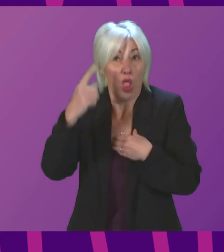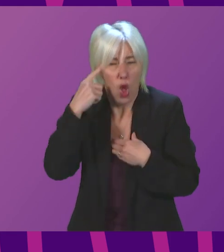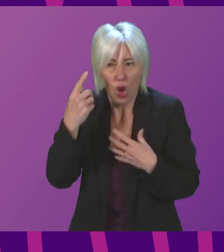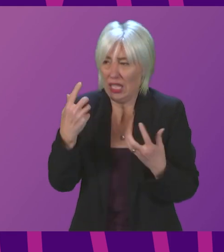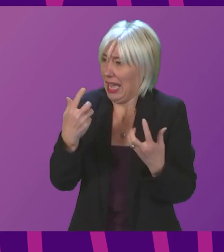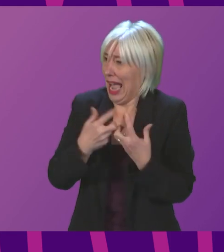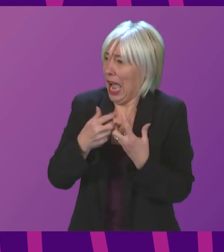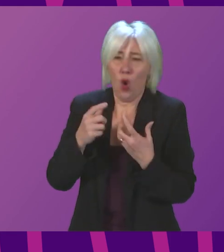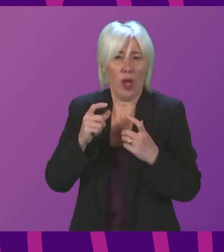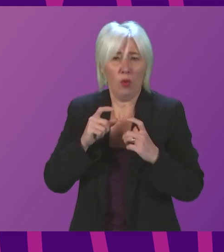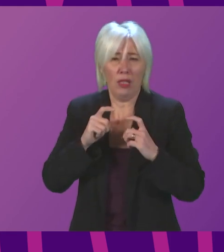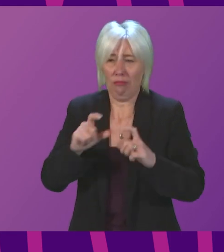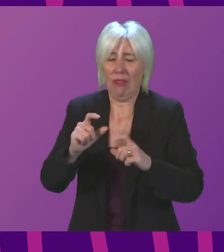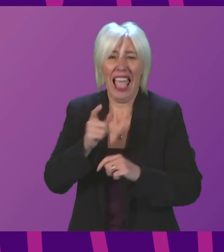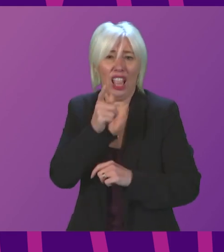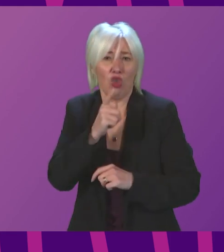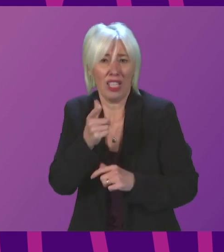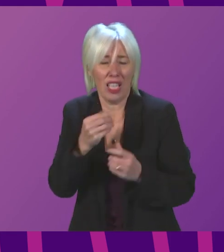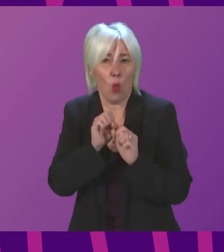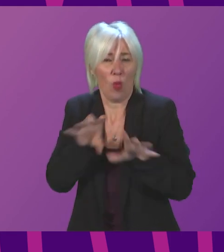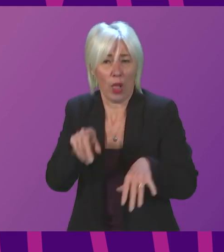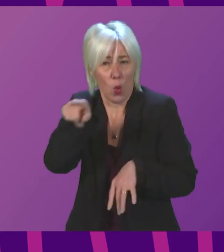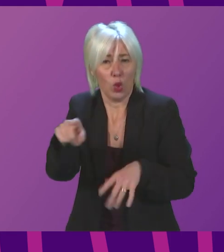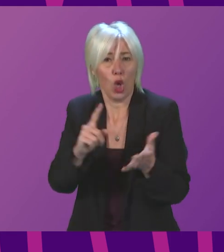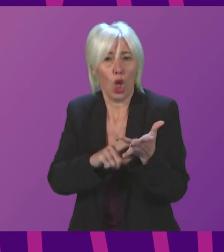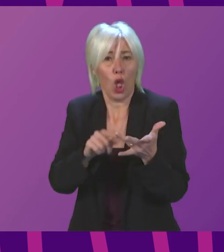in Scotland without Longannet, and we certainly would not have been able to contemplate that